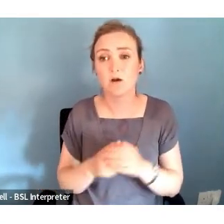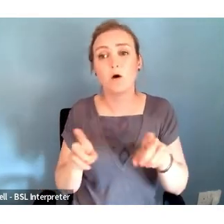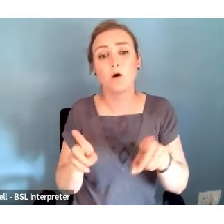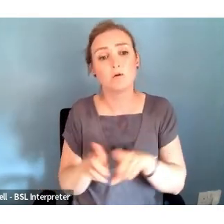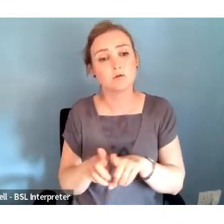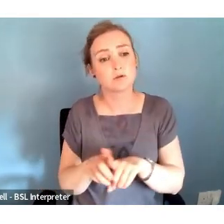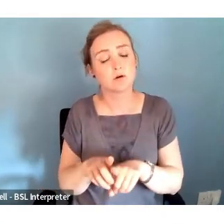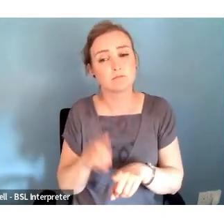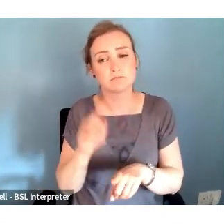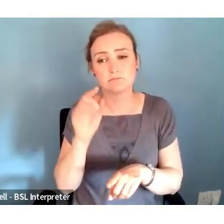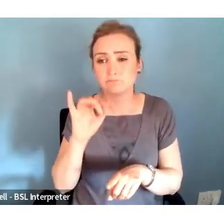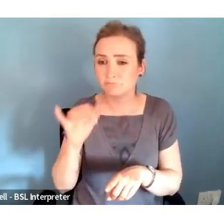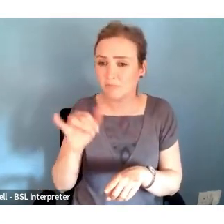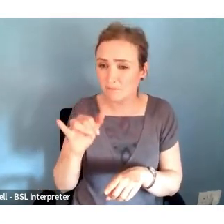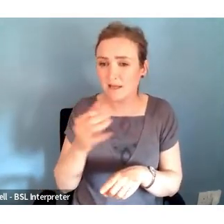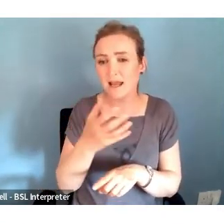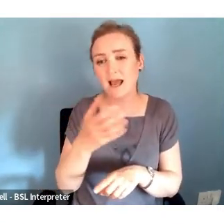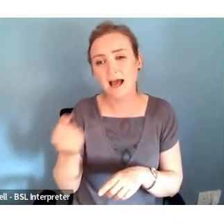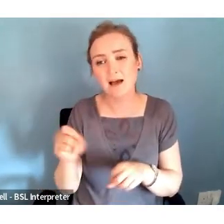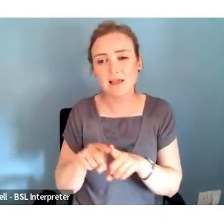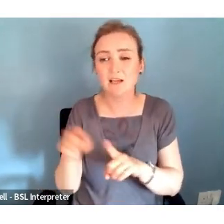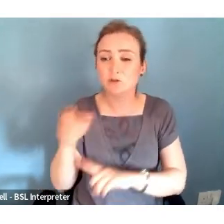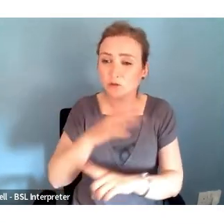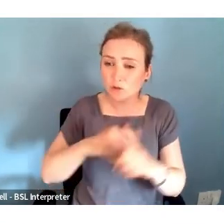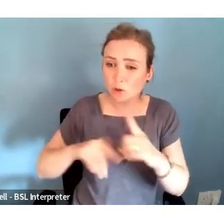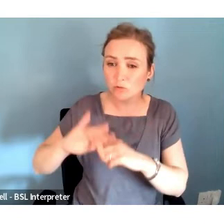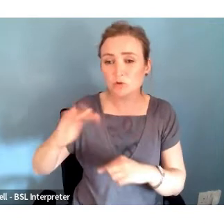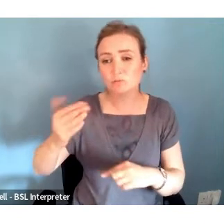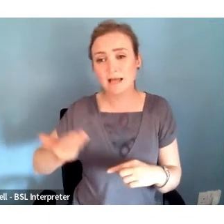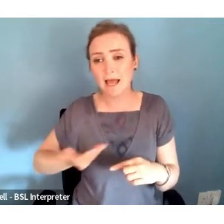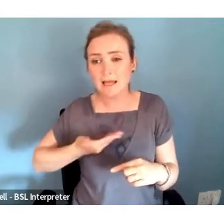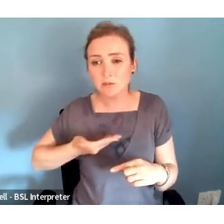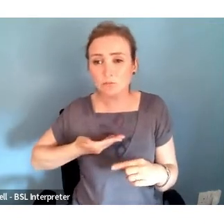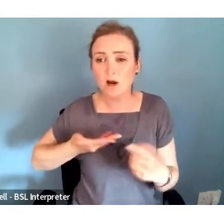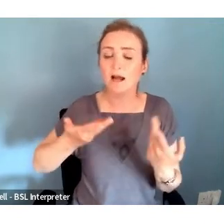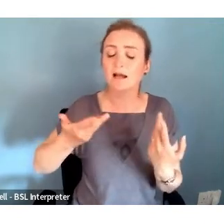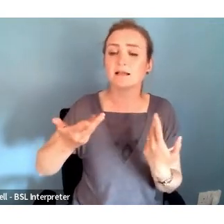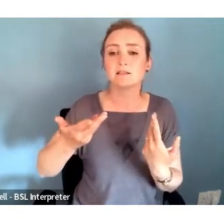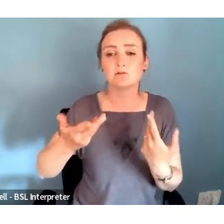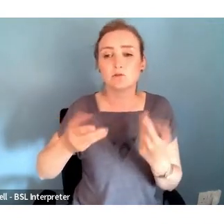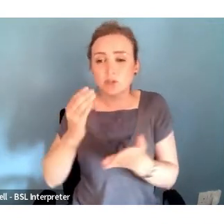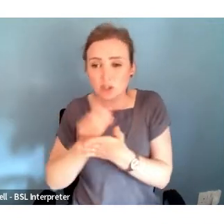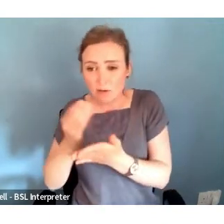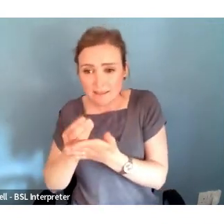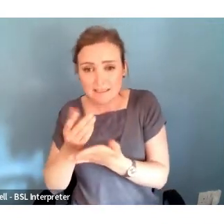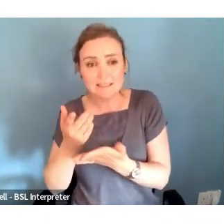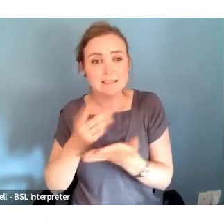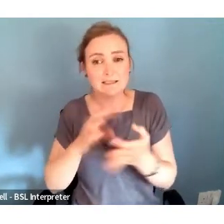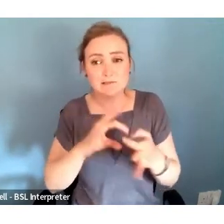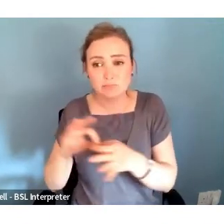there will be social enterprises or charities that work with disabled people looking for jobs. So it's